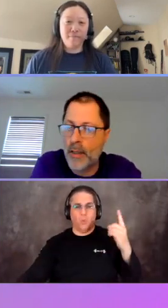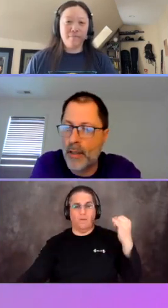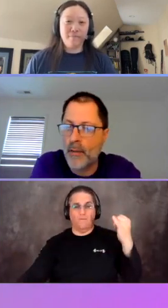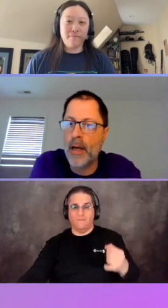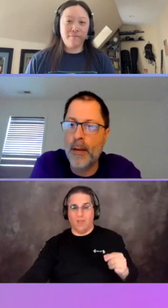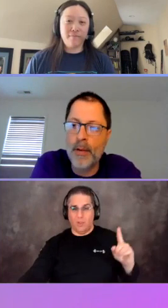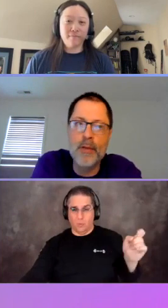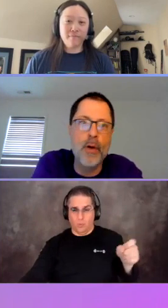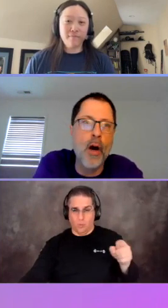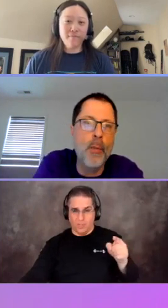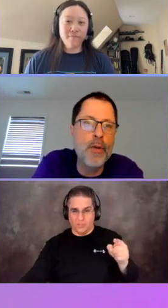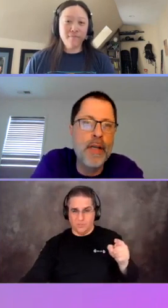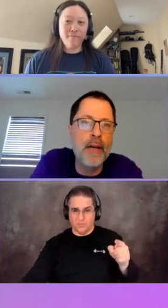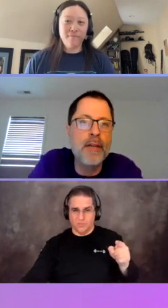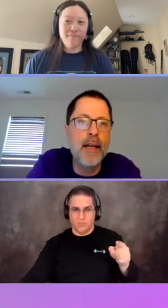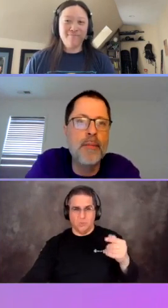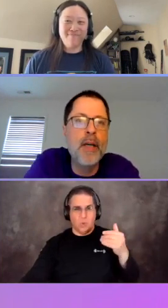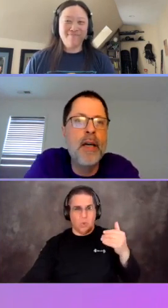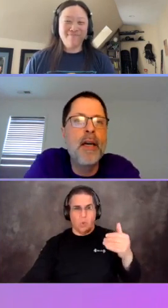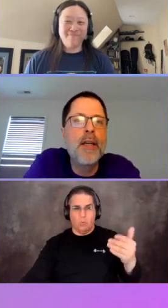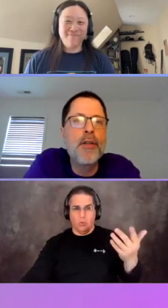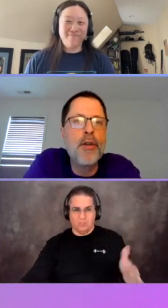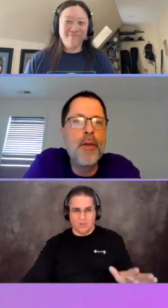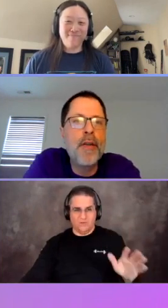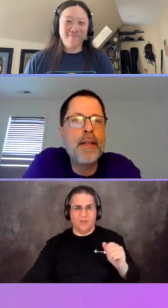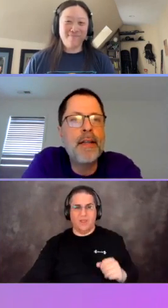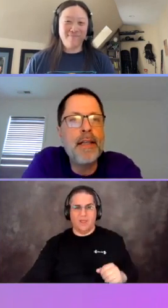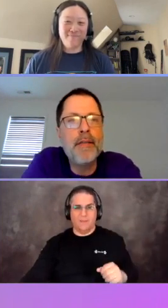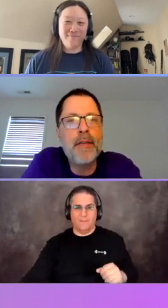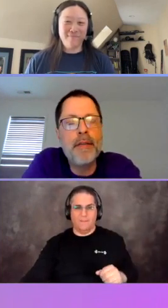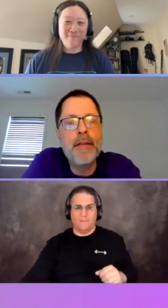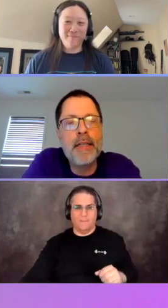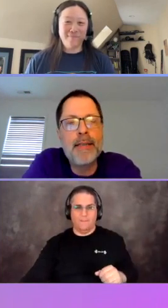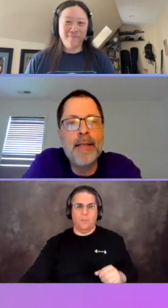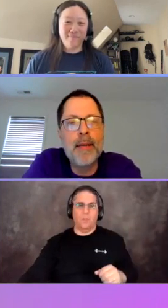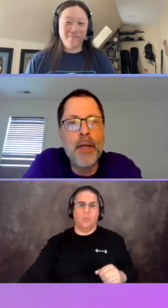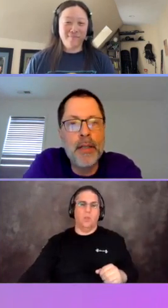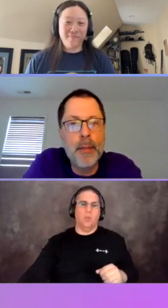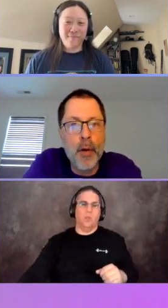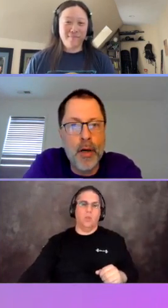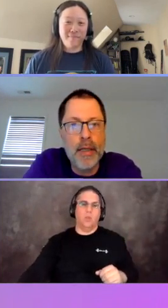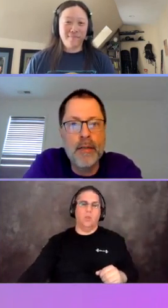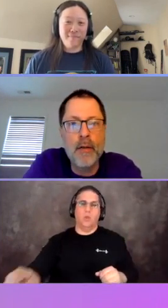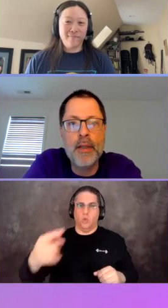used. [Diane Ko] That answer spot on. It really depends on